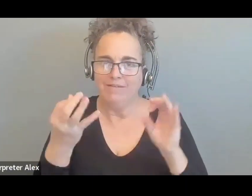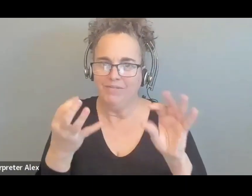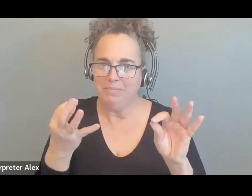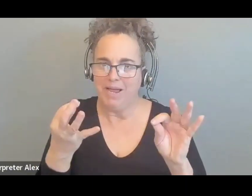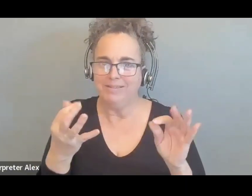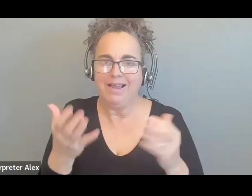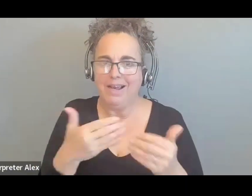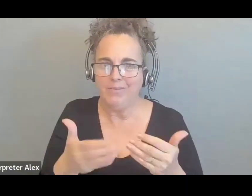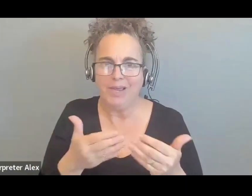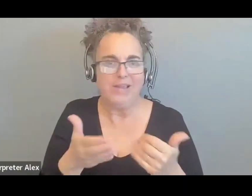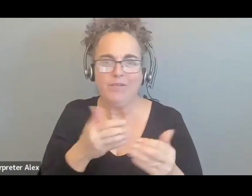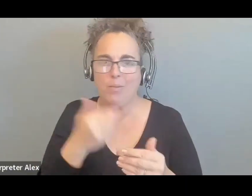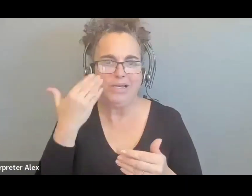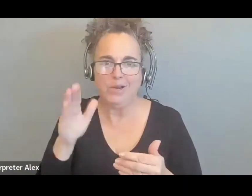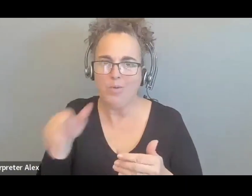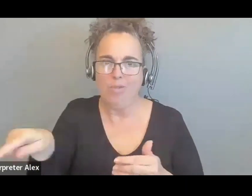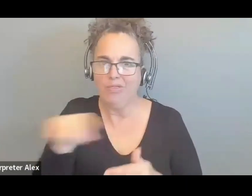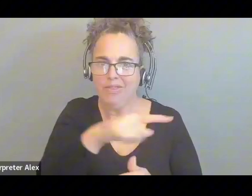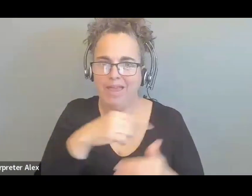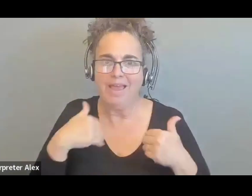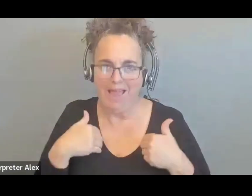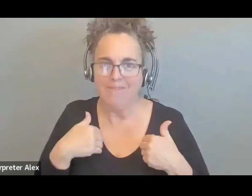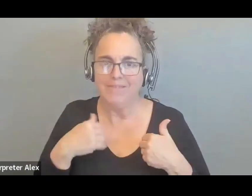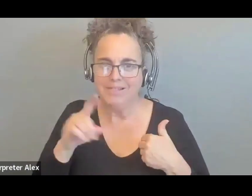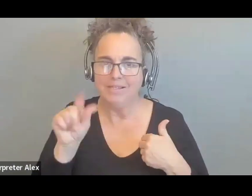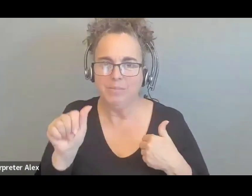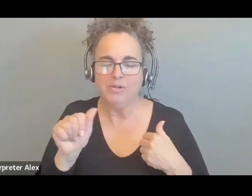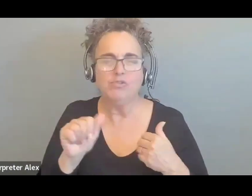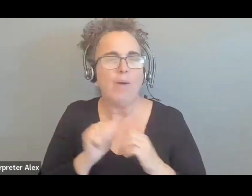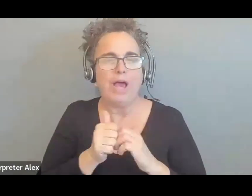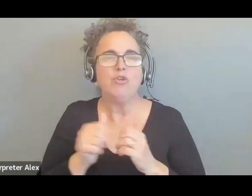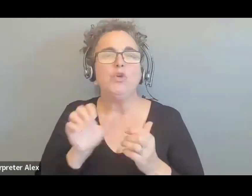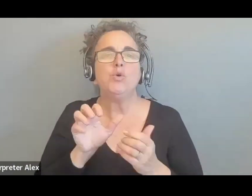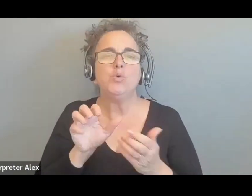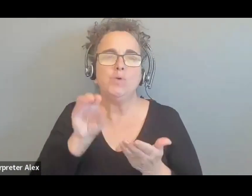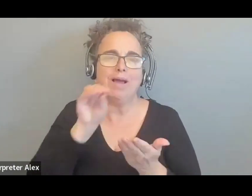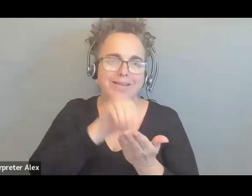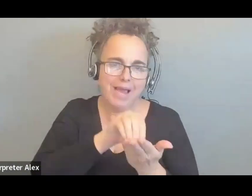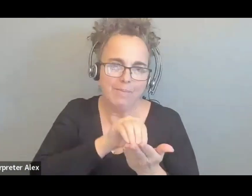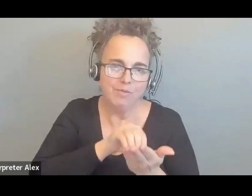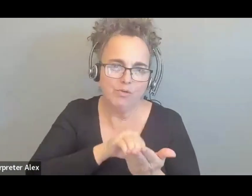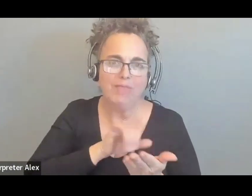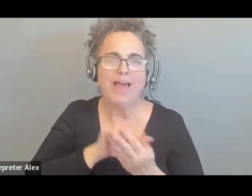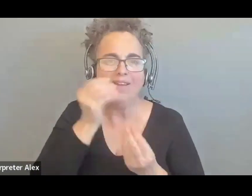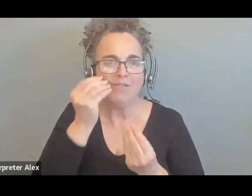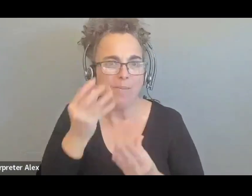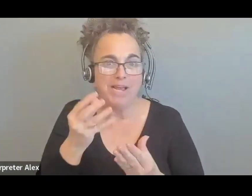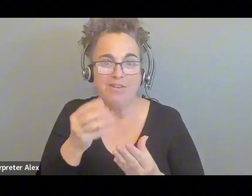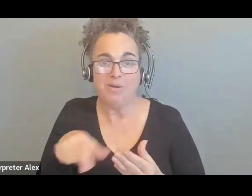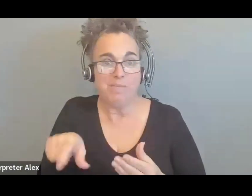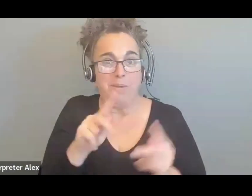that insight just by naturally existing in a space where humans are giving you information